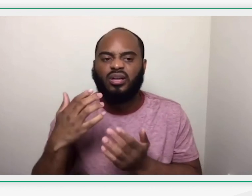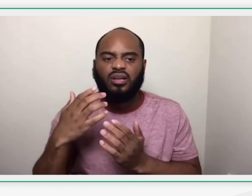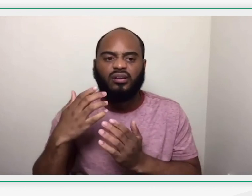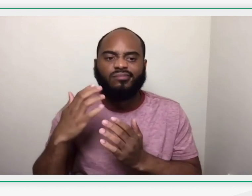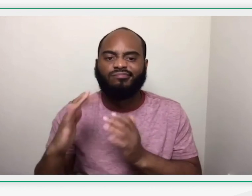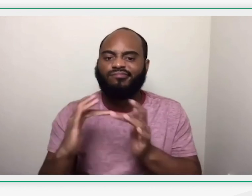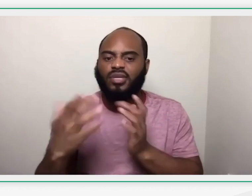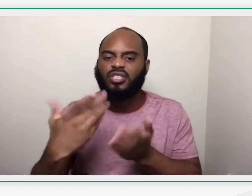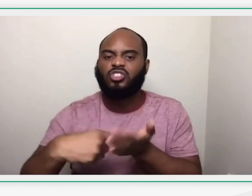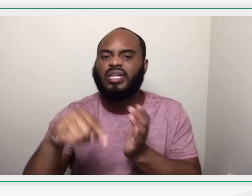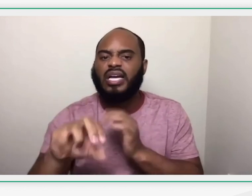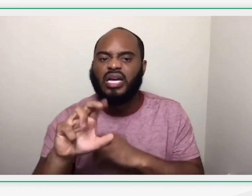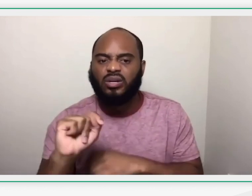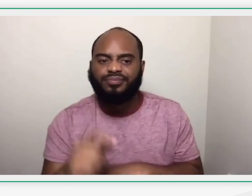Please give this resource a look.